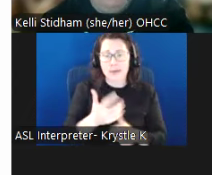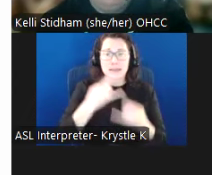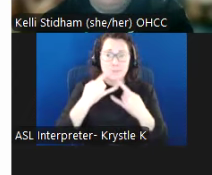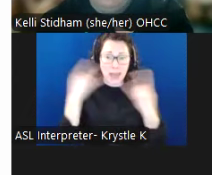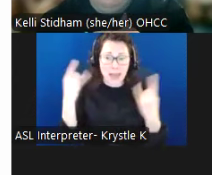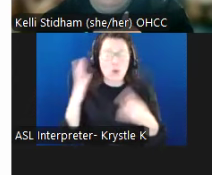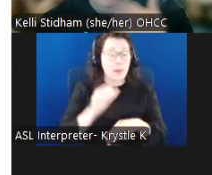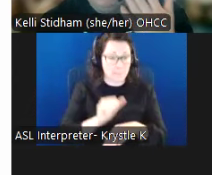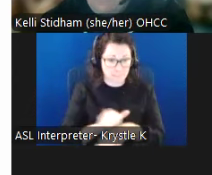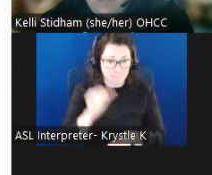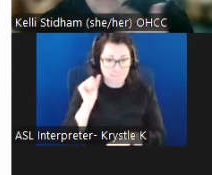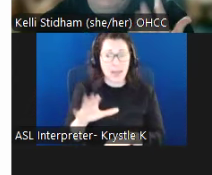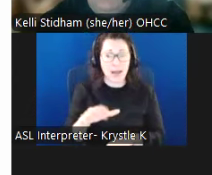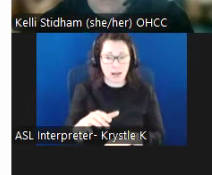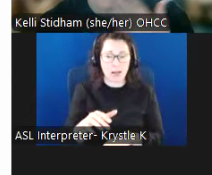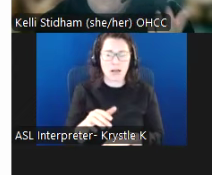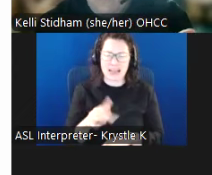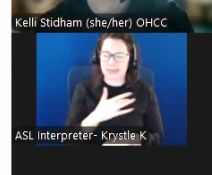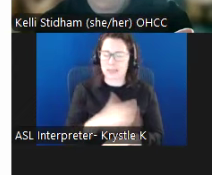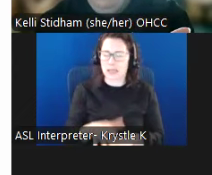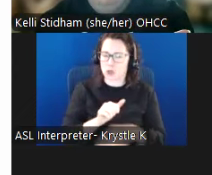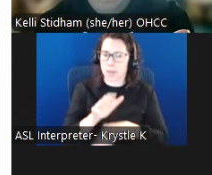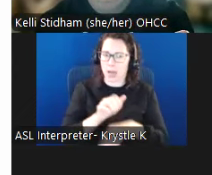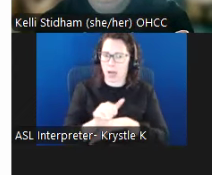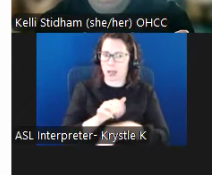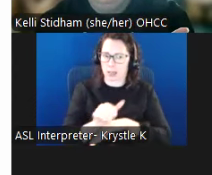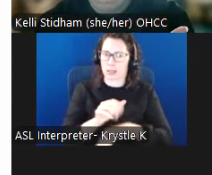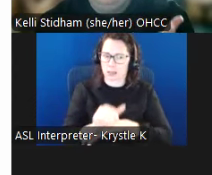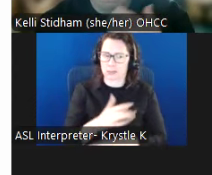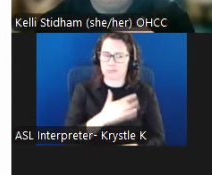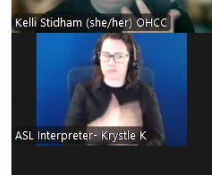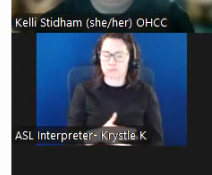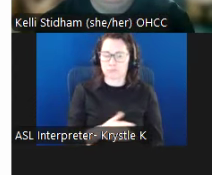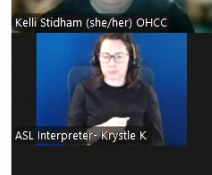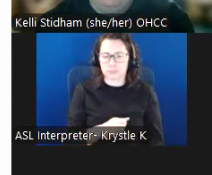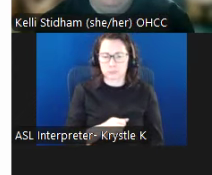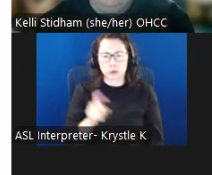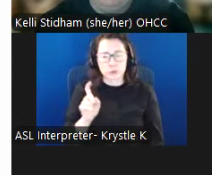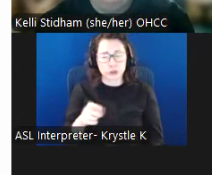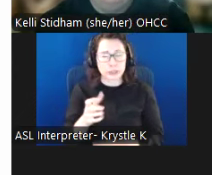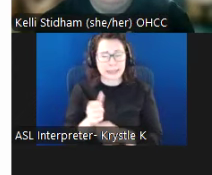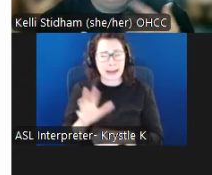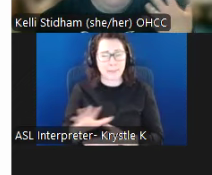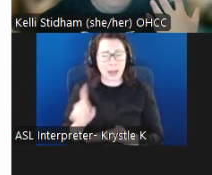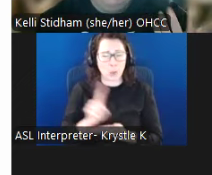out. Um, they mail them out continually. So, um, you you should get it within